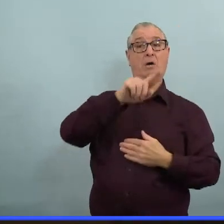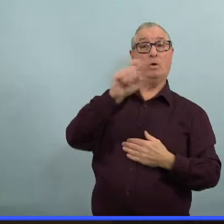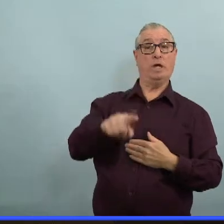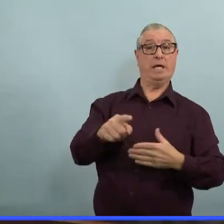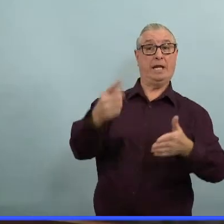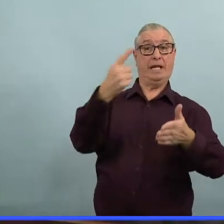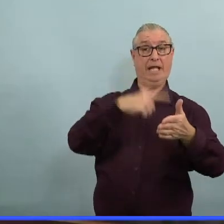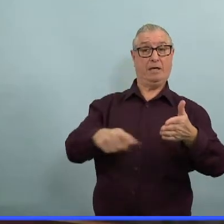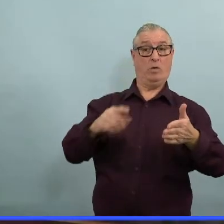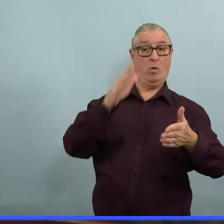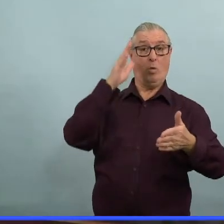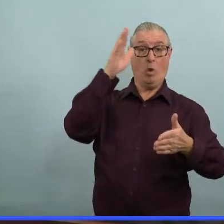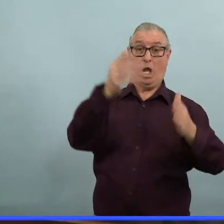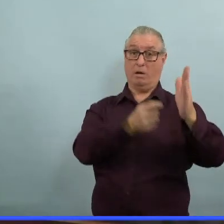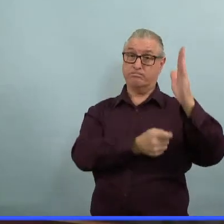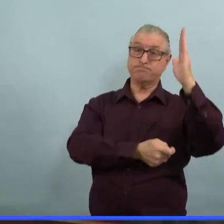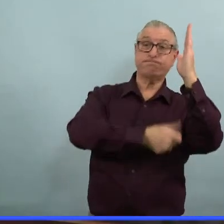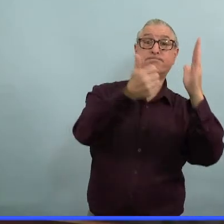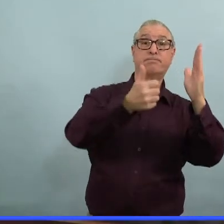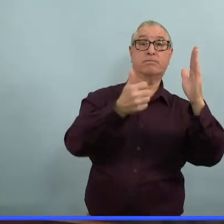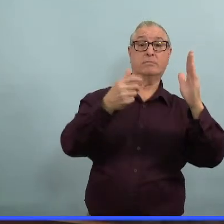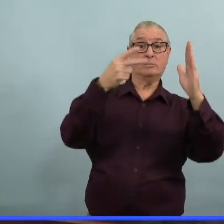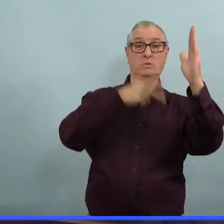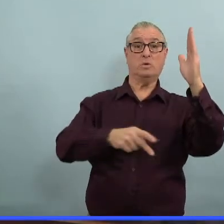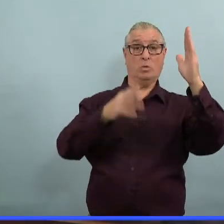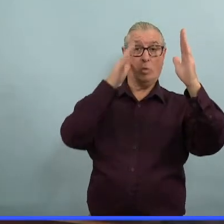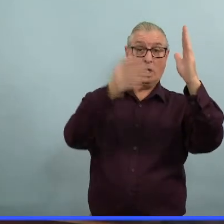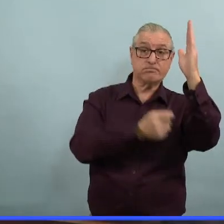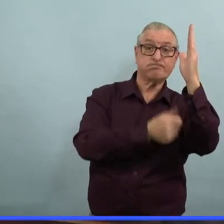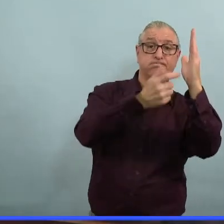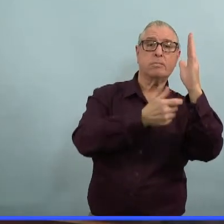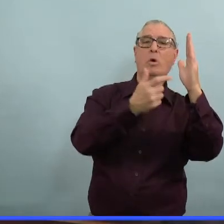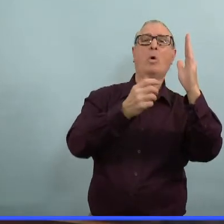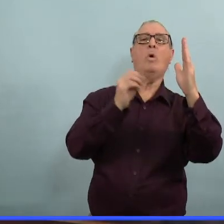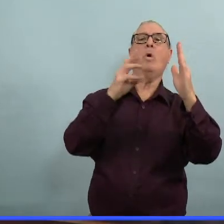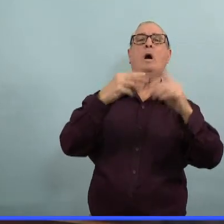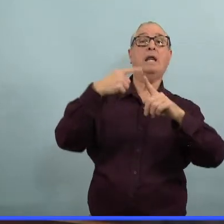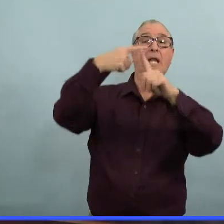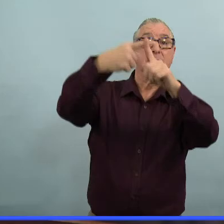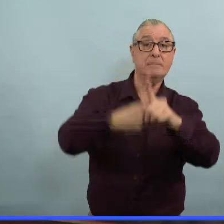well i'll start off with that and then hand it over to dr russon as well for his comments